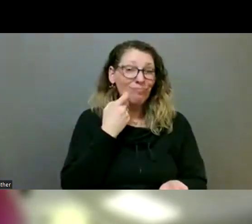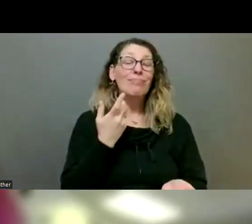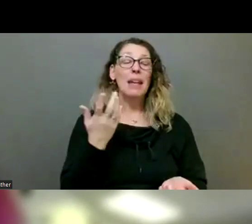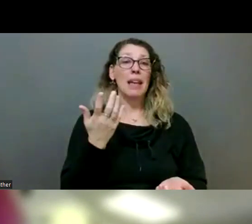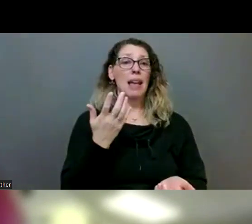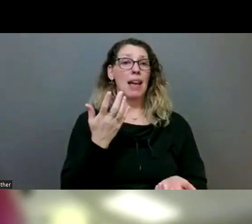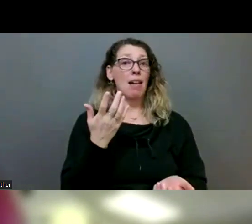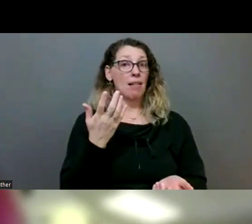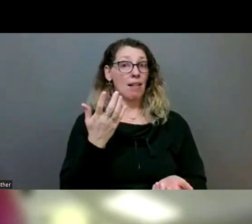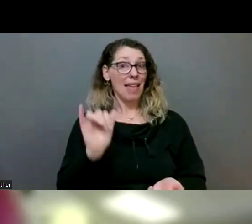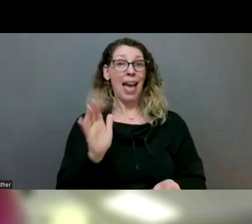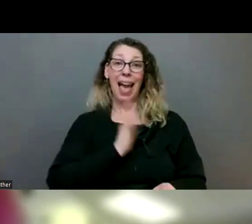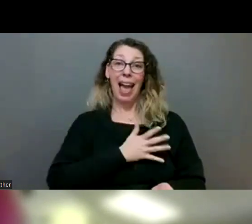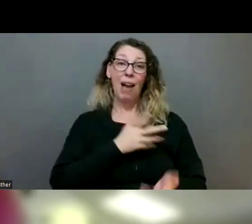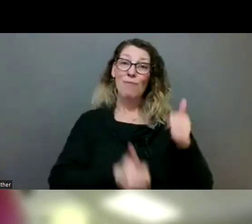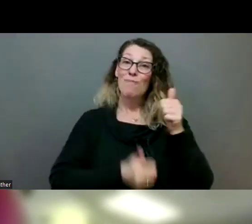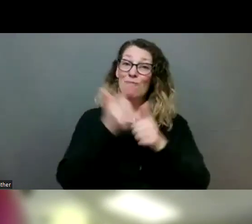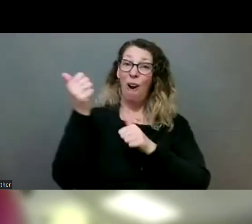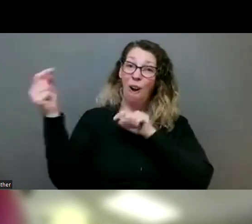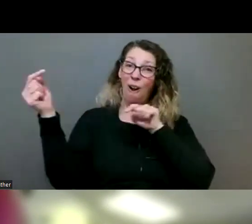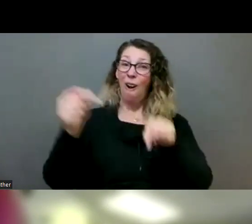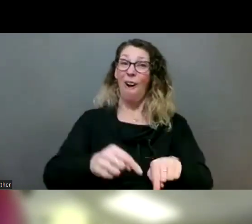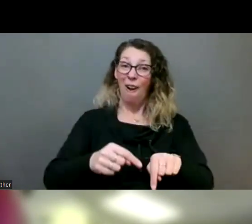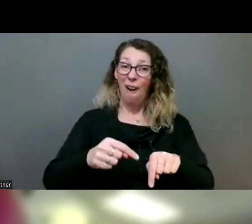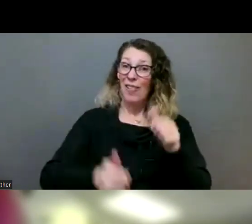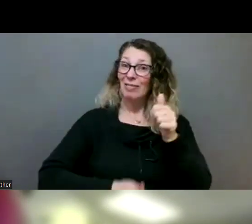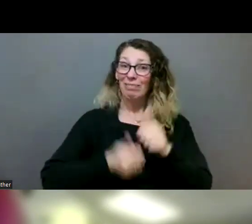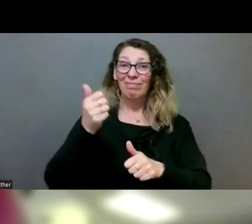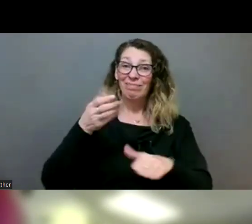do you know, that was our highest attendance rate that we had after kind of you know,